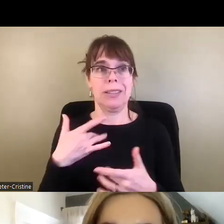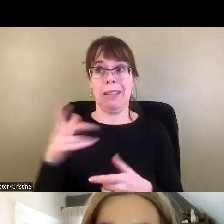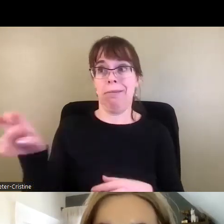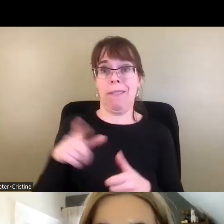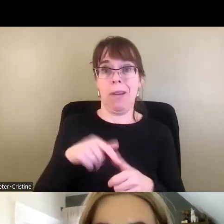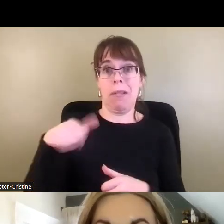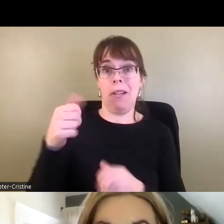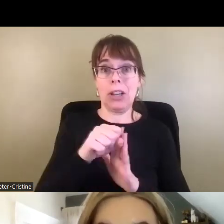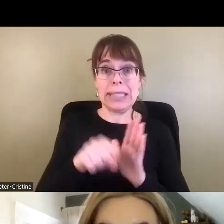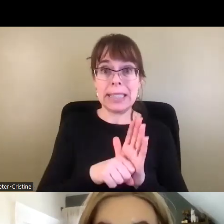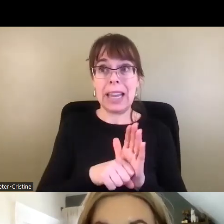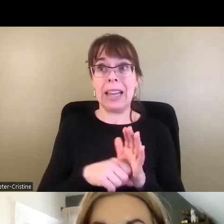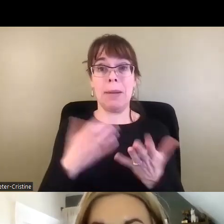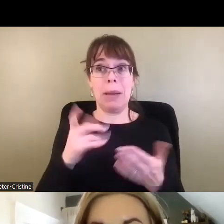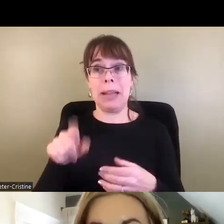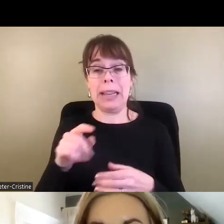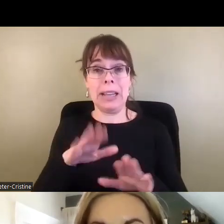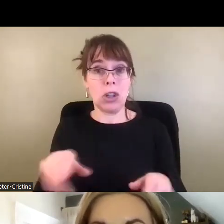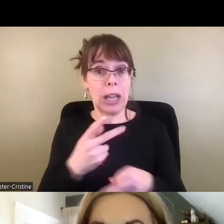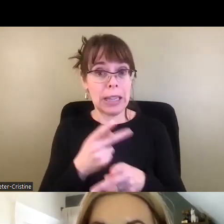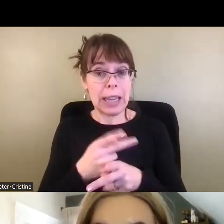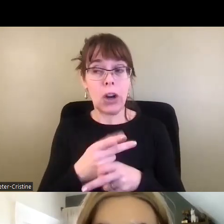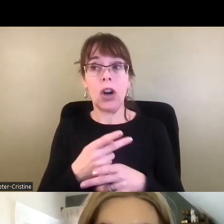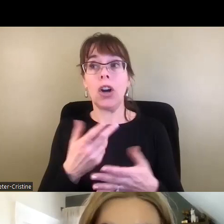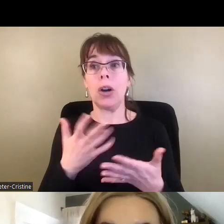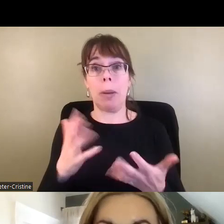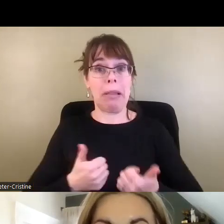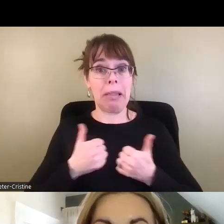They might need child care resources. They might be living with a violent partner.